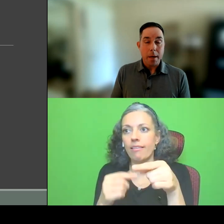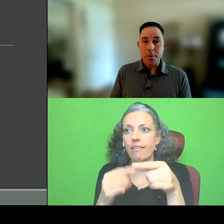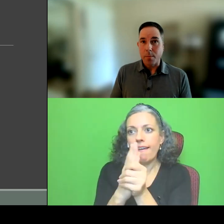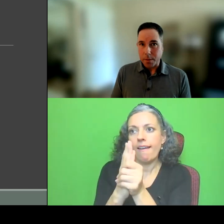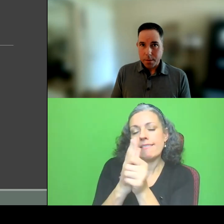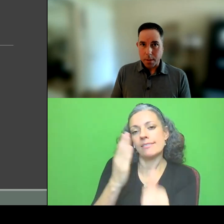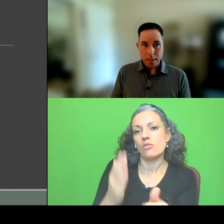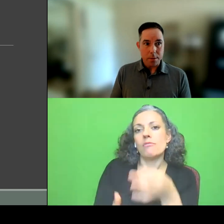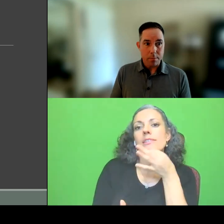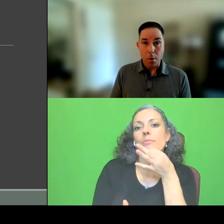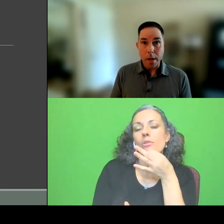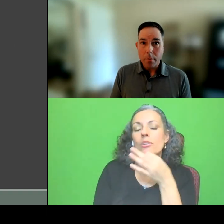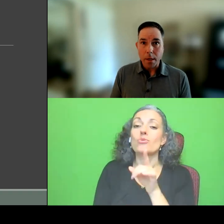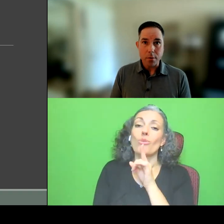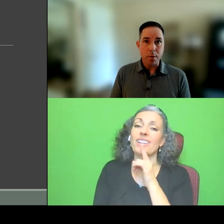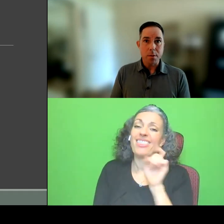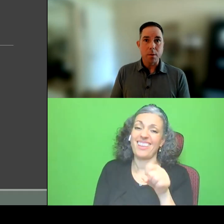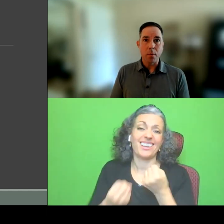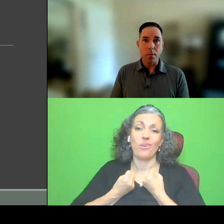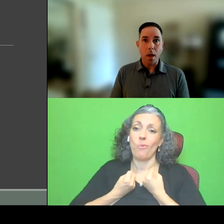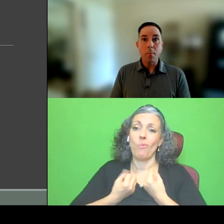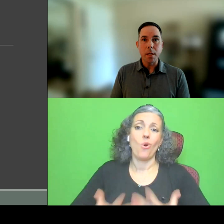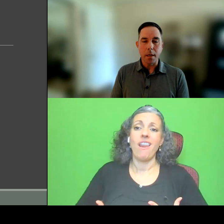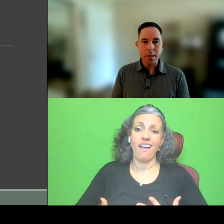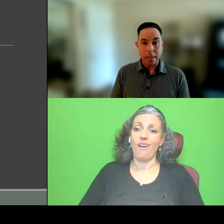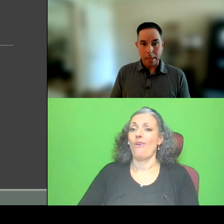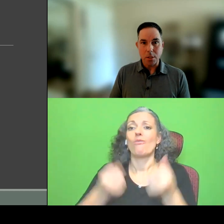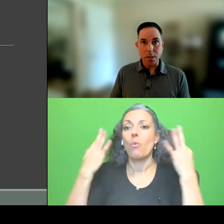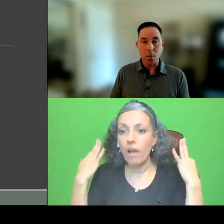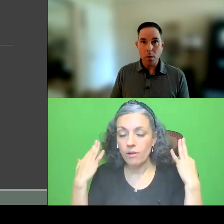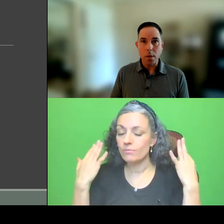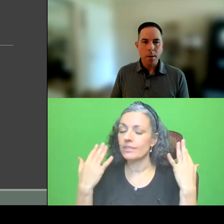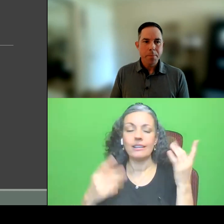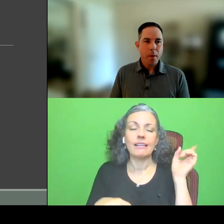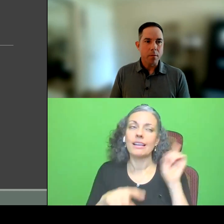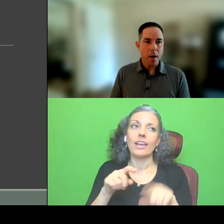That contributes again to burn out, that contributes to people not being engaged in the work and